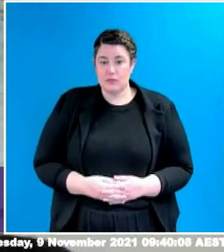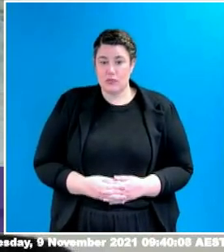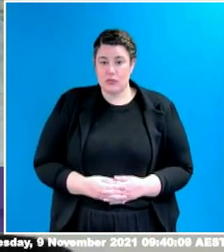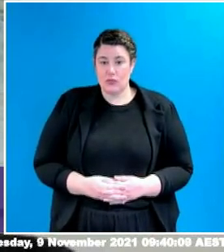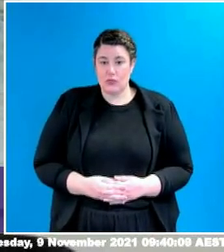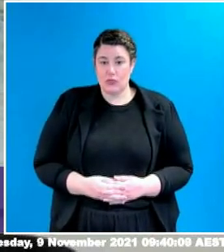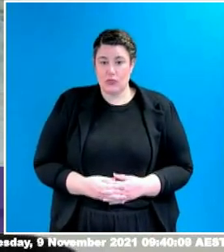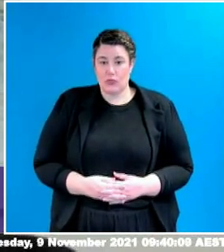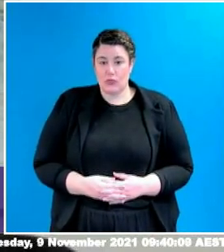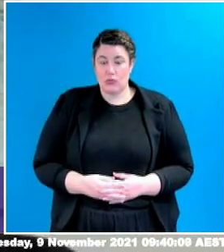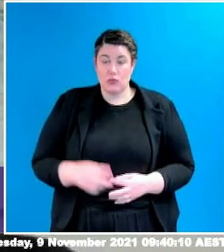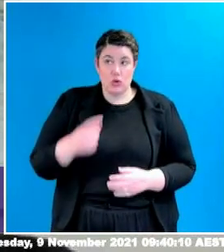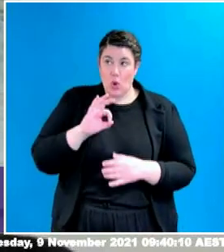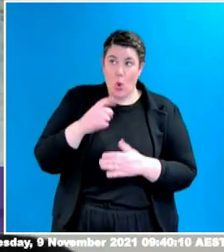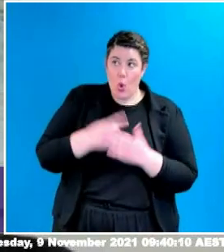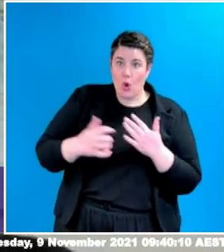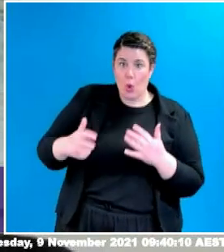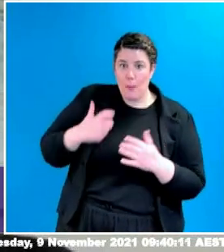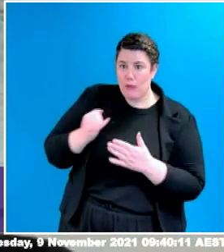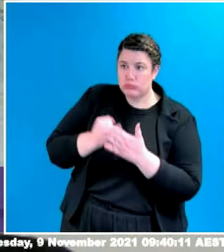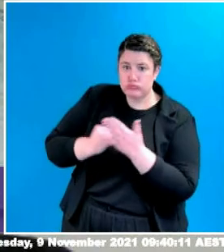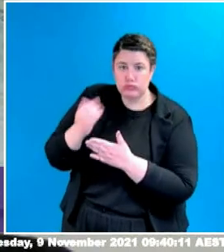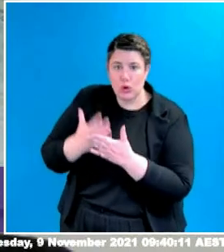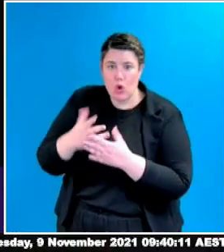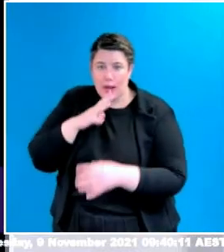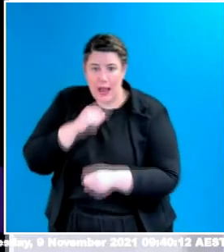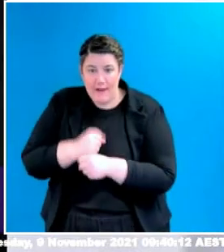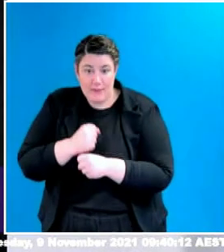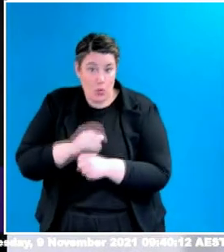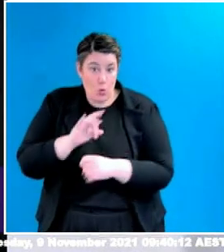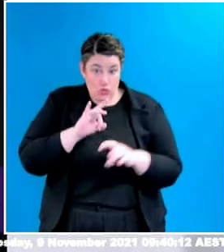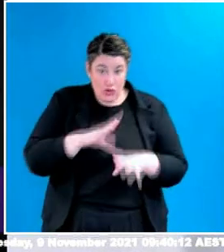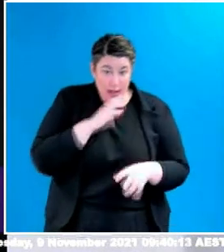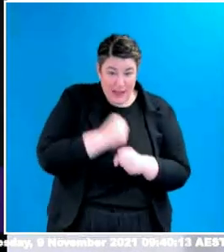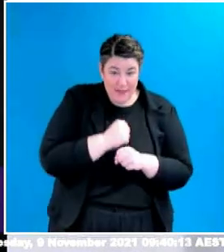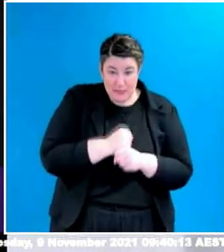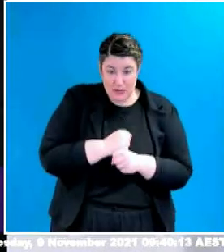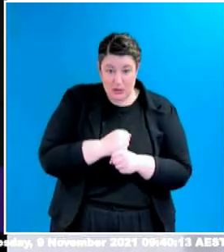complaints about government bodies or the Australian Government, is that right?